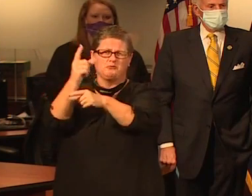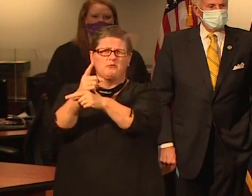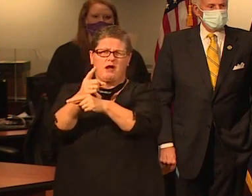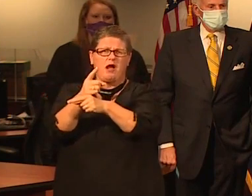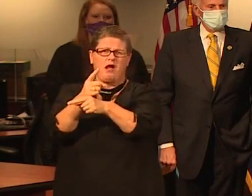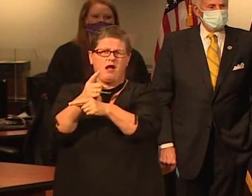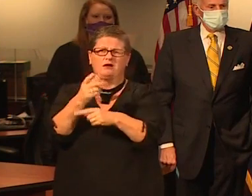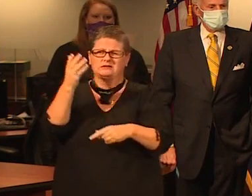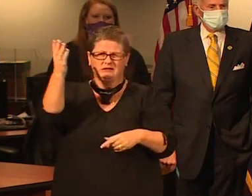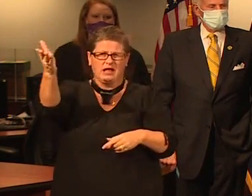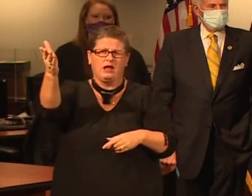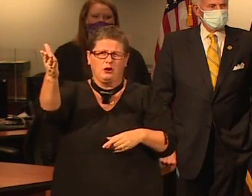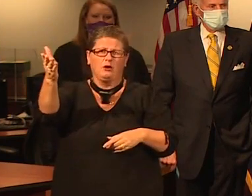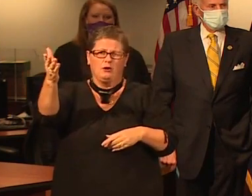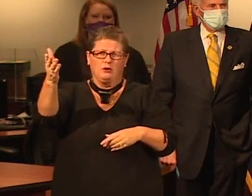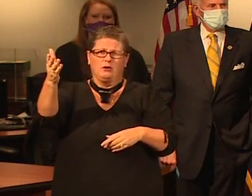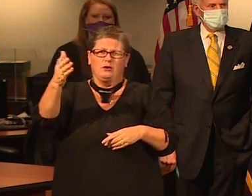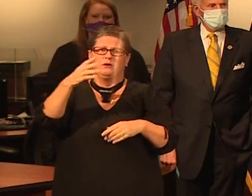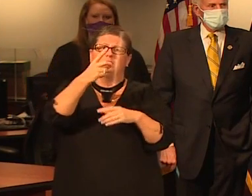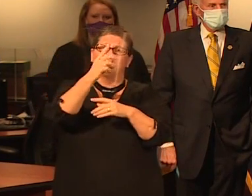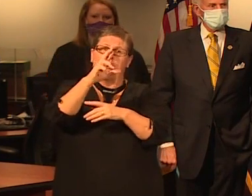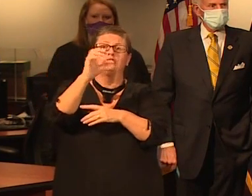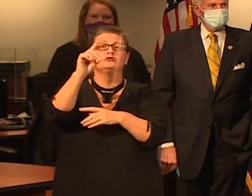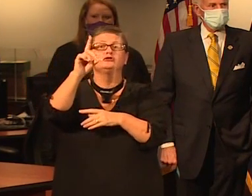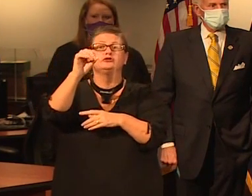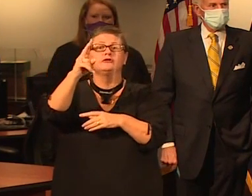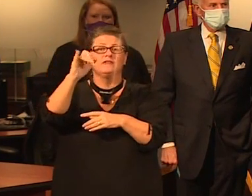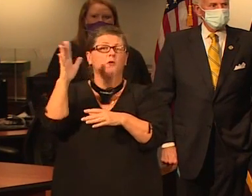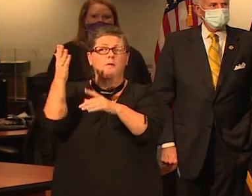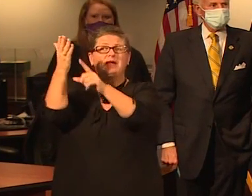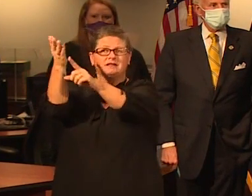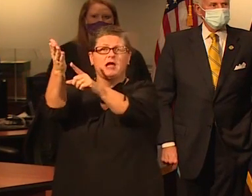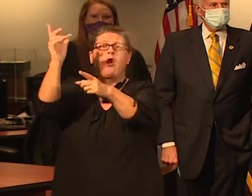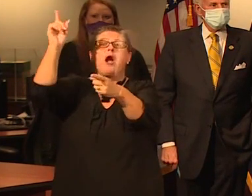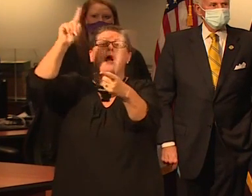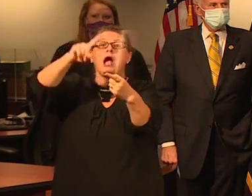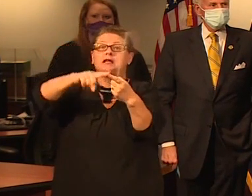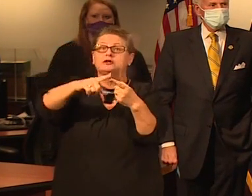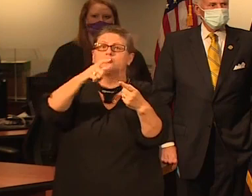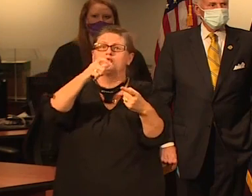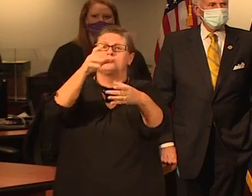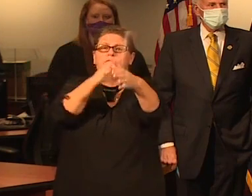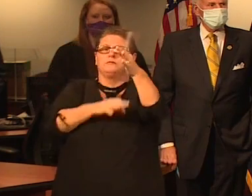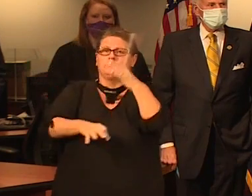WE HAVE LEADERSHIP IN THE PUBLIC HEALTH AREA, AND THAT ARE, THEY ARE THERE NOW.